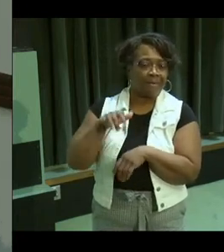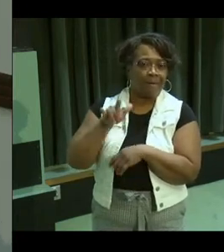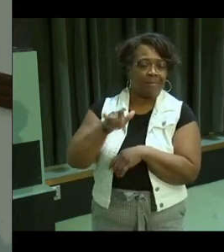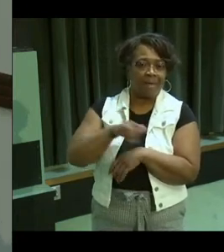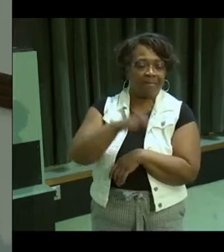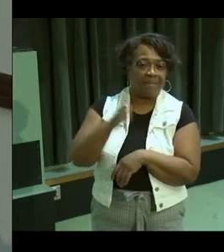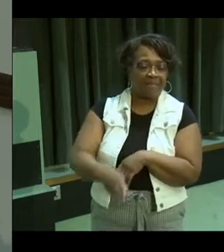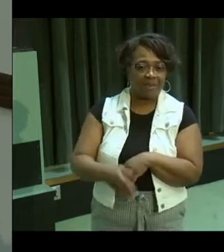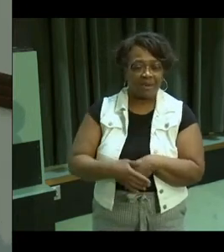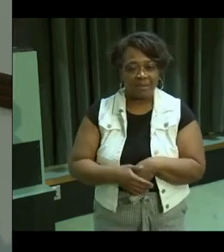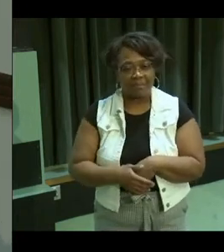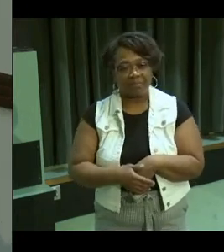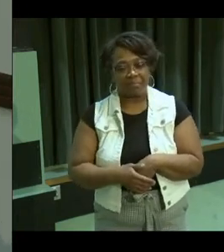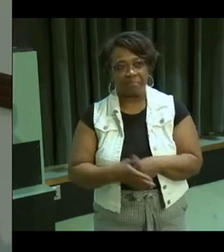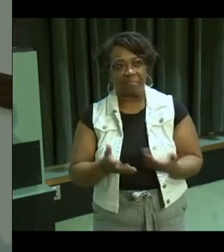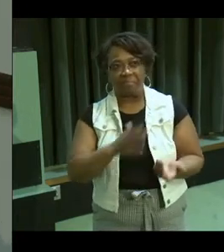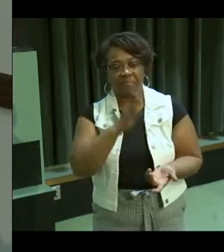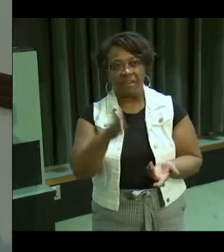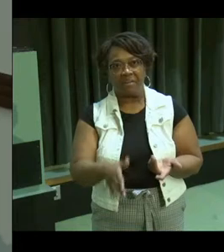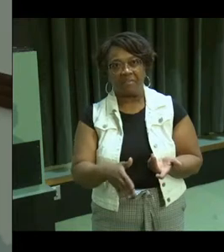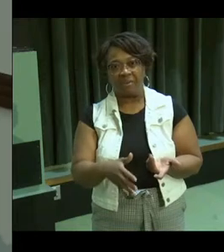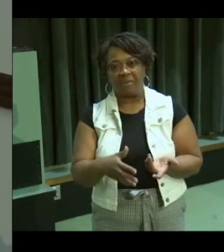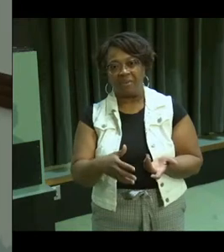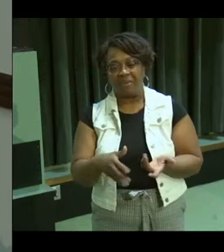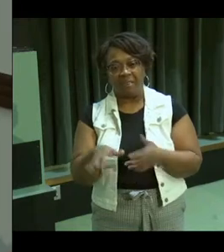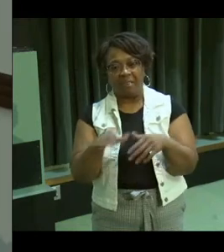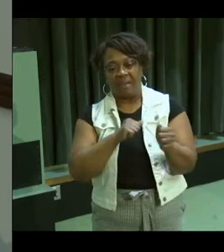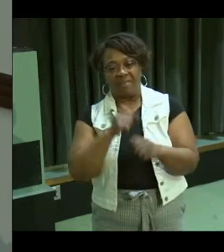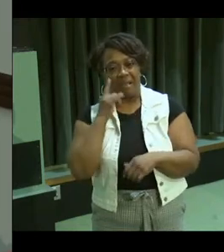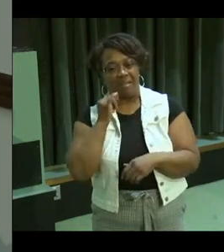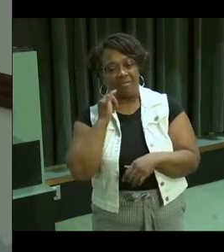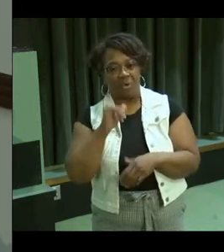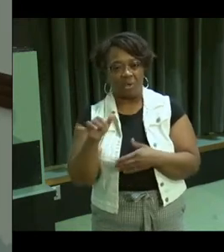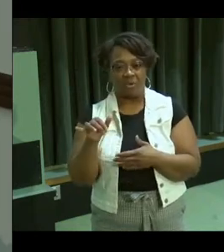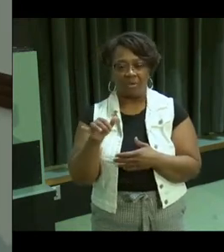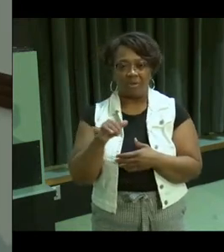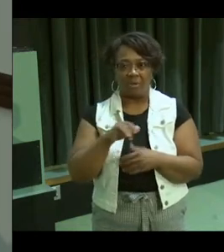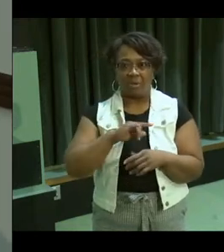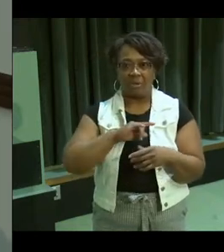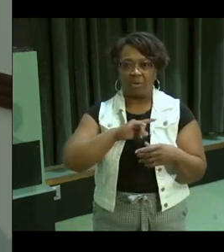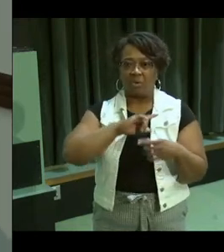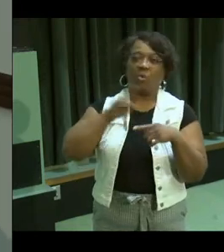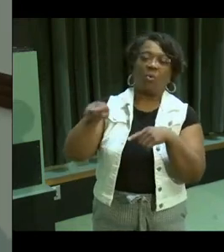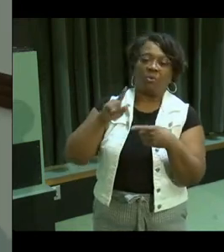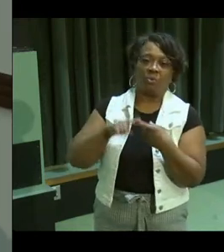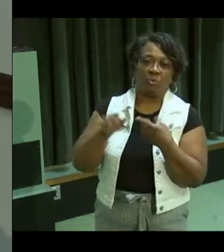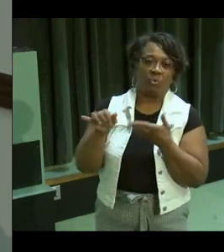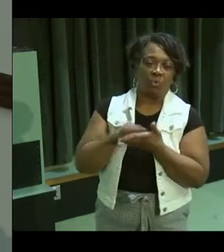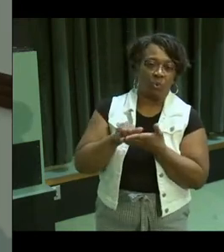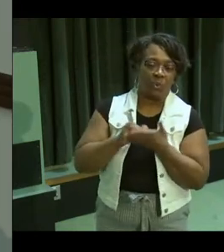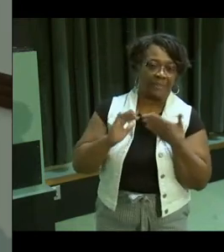airplane. We certainly had never been, you know, out of